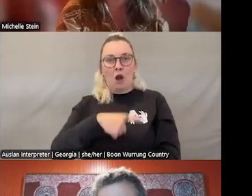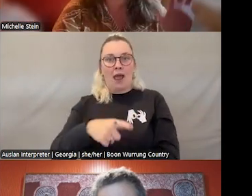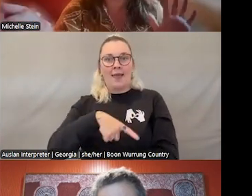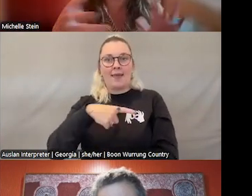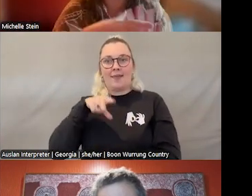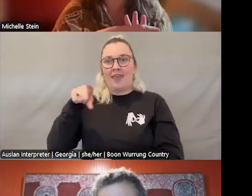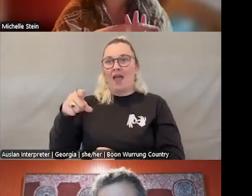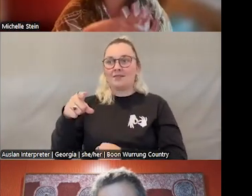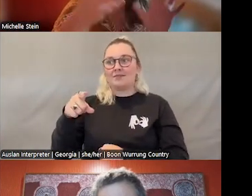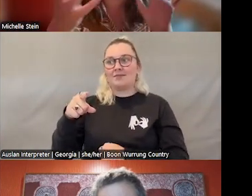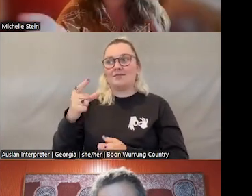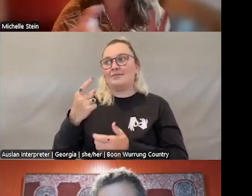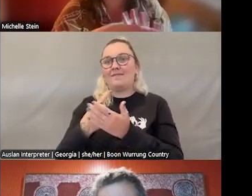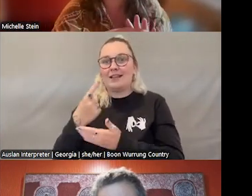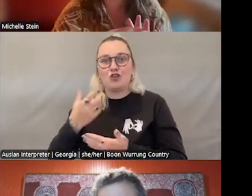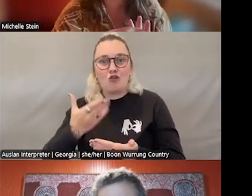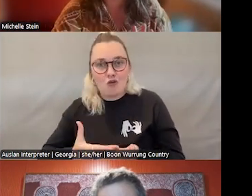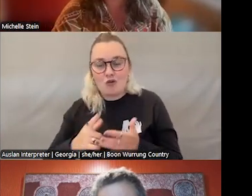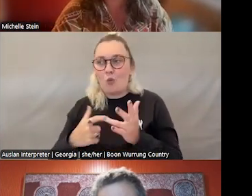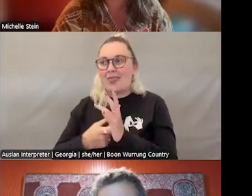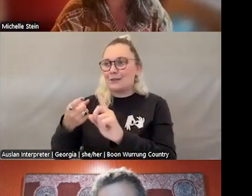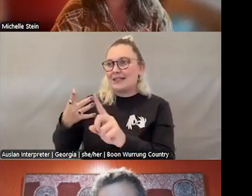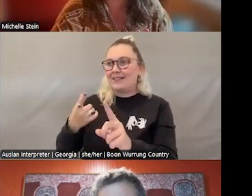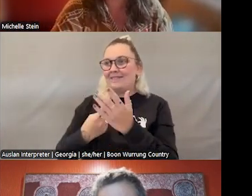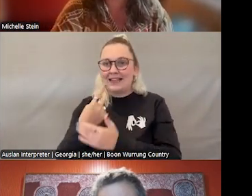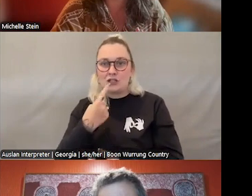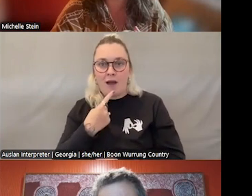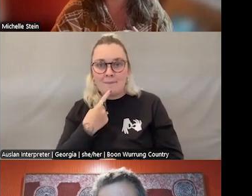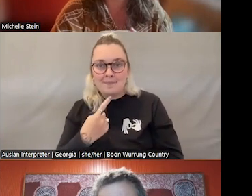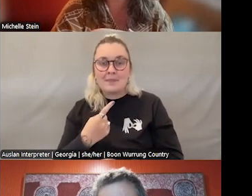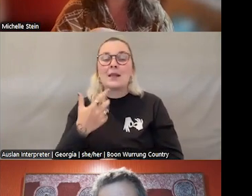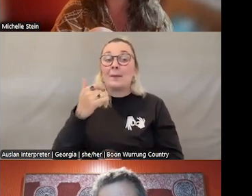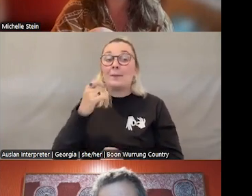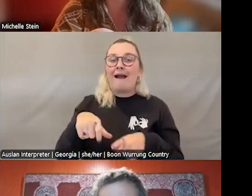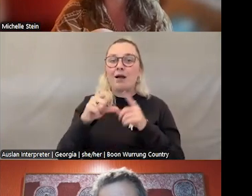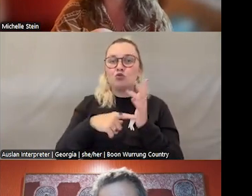X number of events or this kind of event. It might be difficult to convince others if you